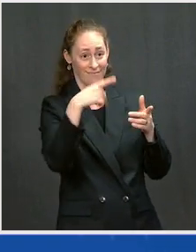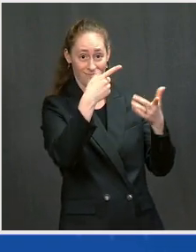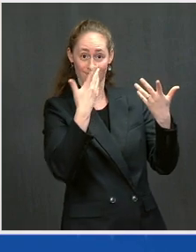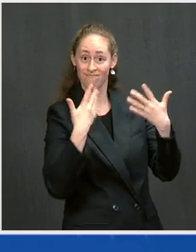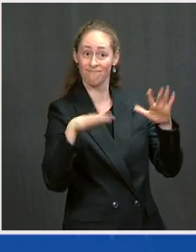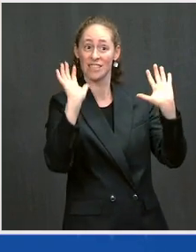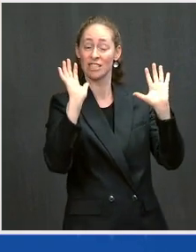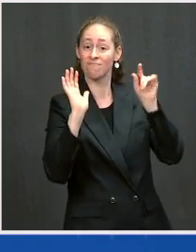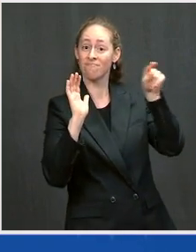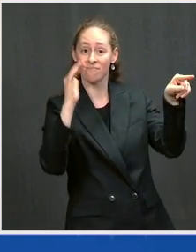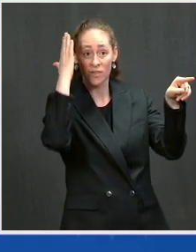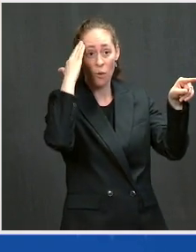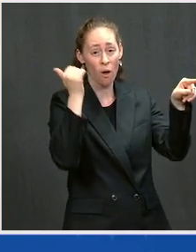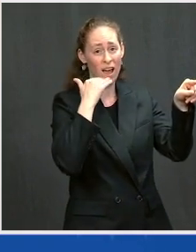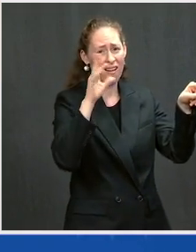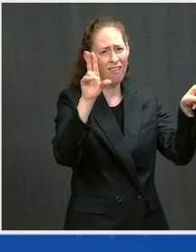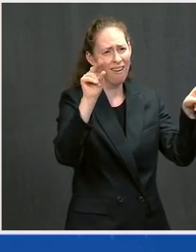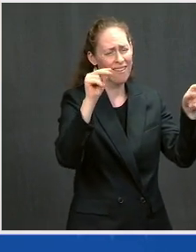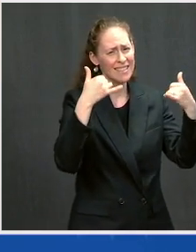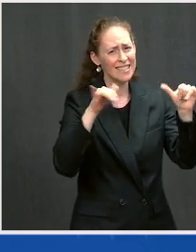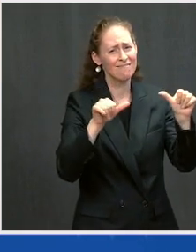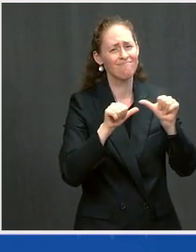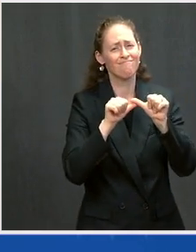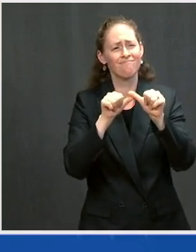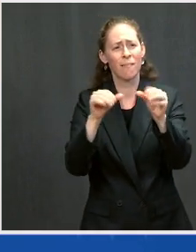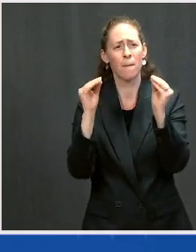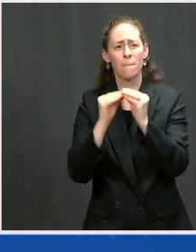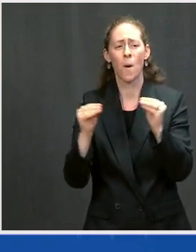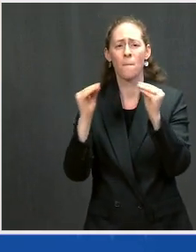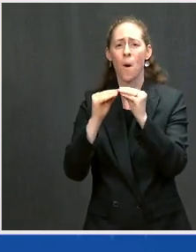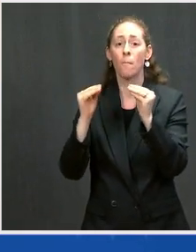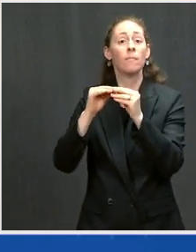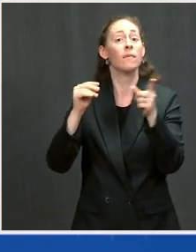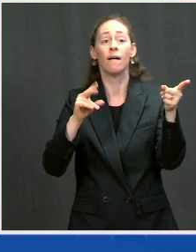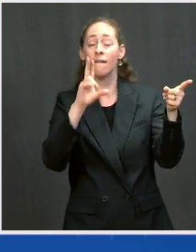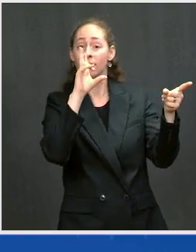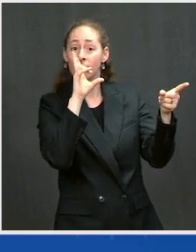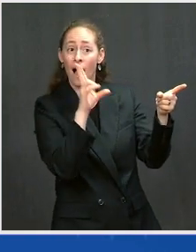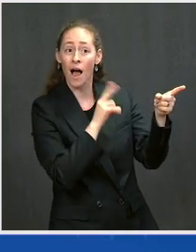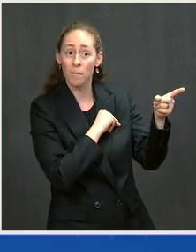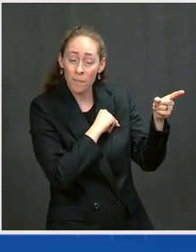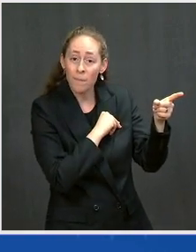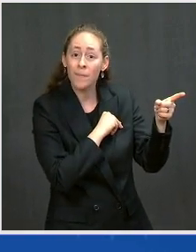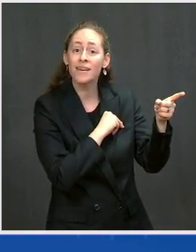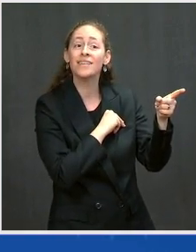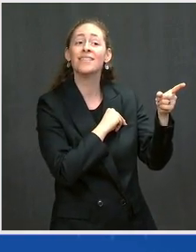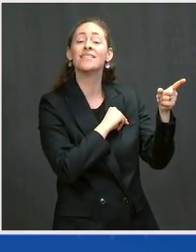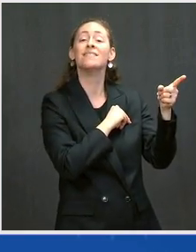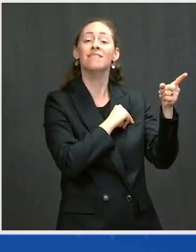It did not end after his service in the Vietnam War, where he earned a second Distinguished Service Cross,